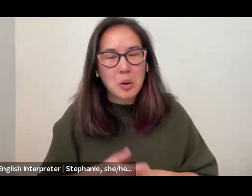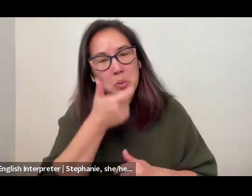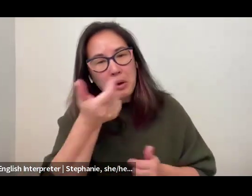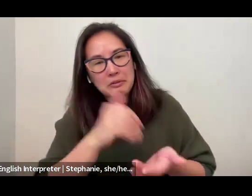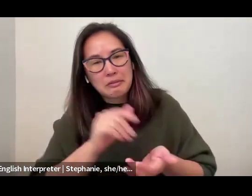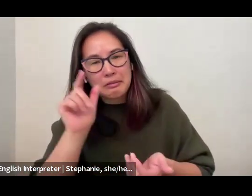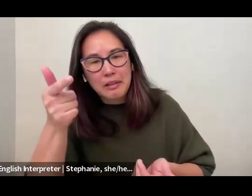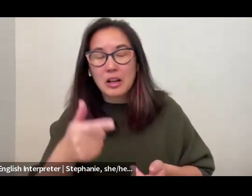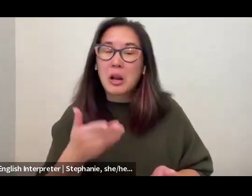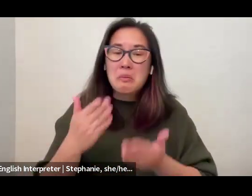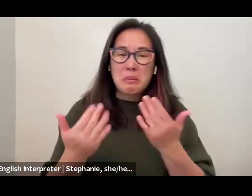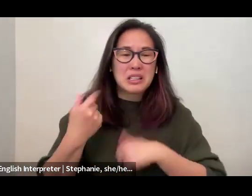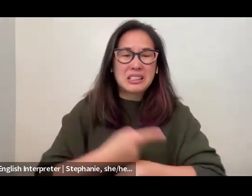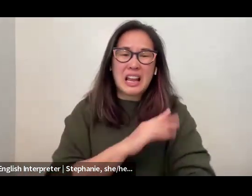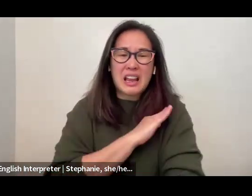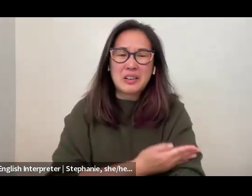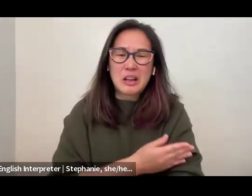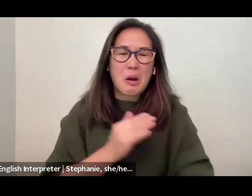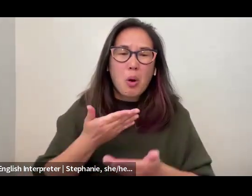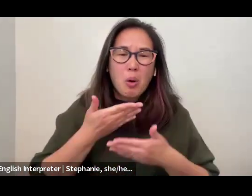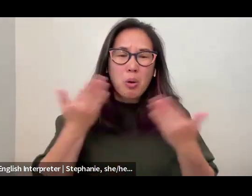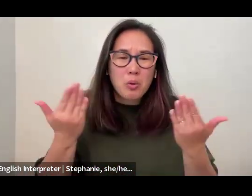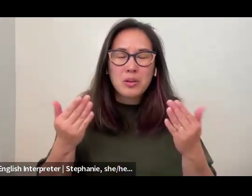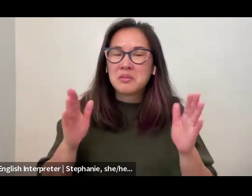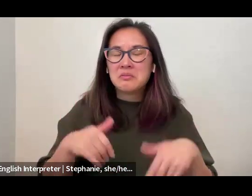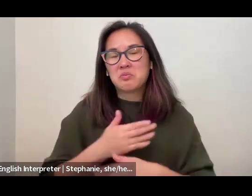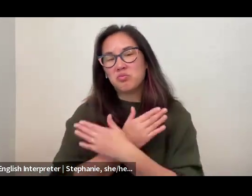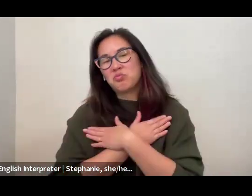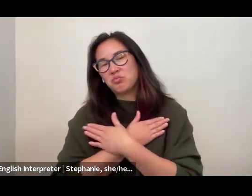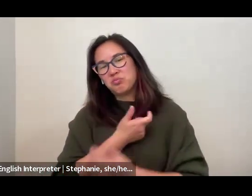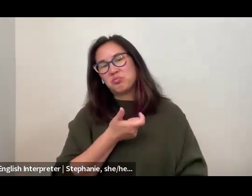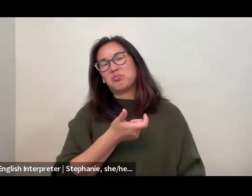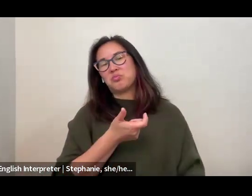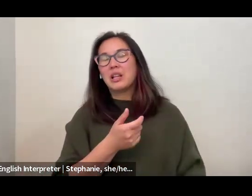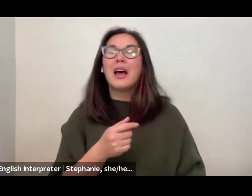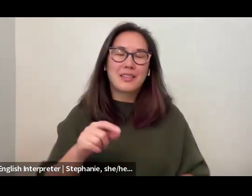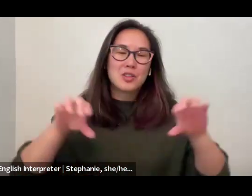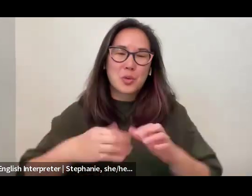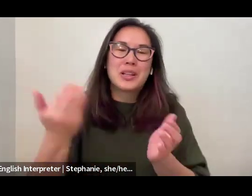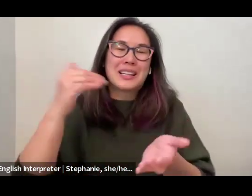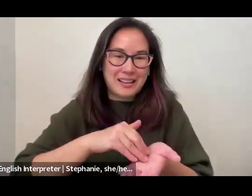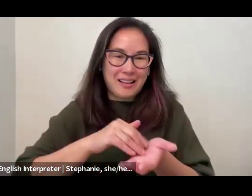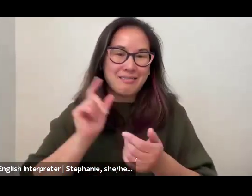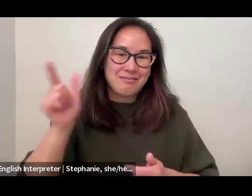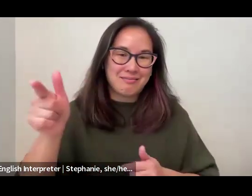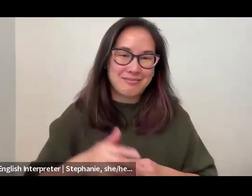that felt like, if it was heavy, you could come back to it and do it differently. So, this is a no pressure zone.